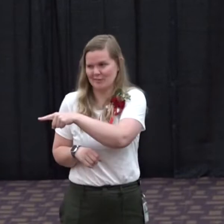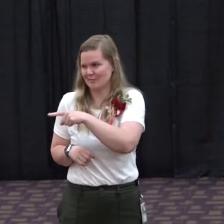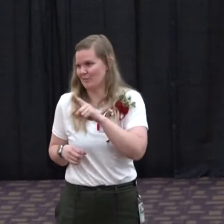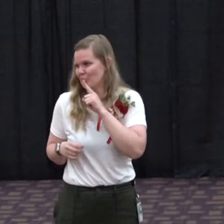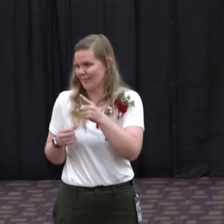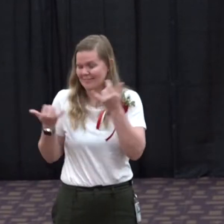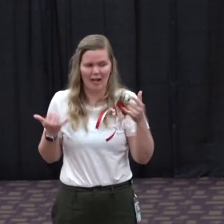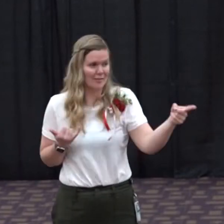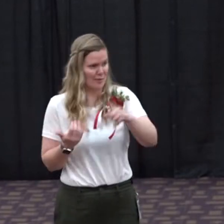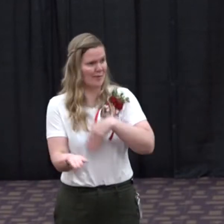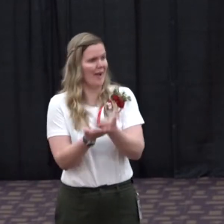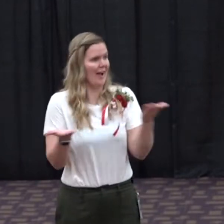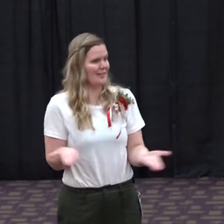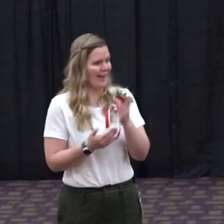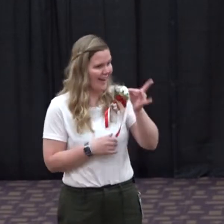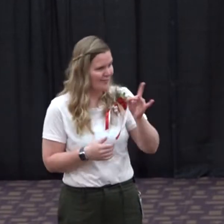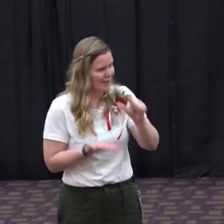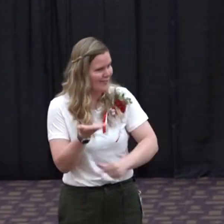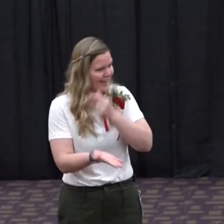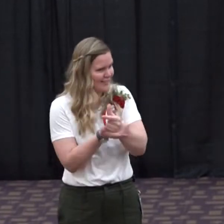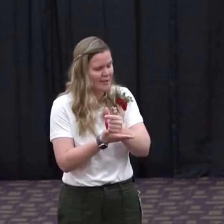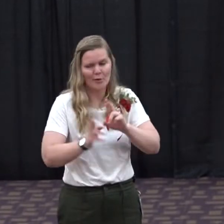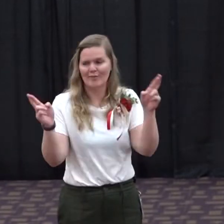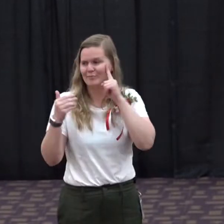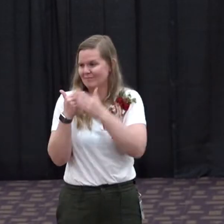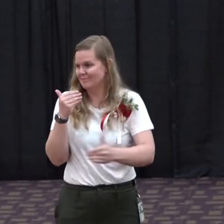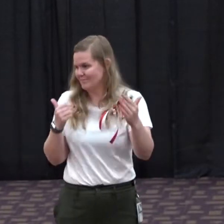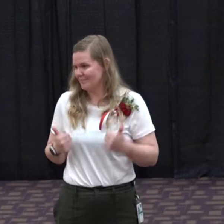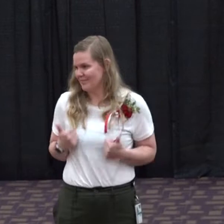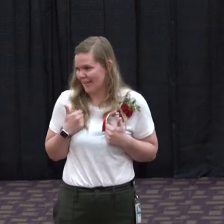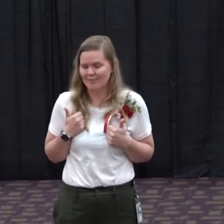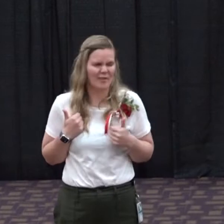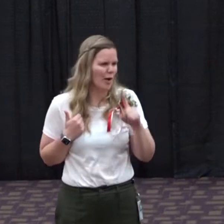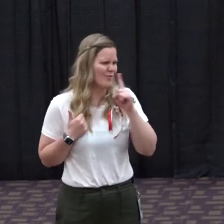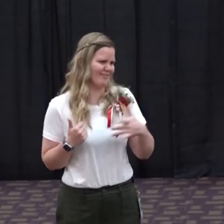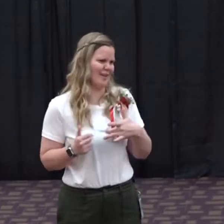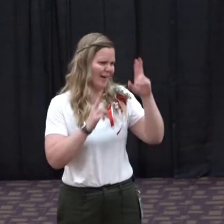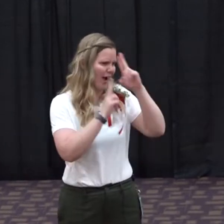And family support. Parents and so on, for you to get here to this eighth grade graduation.